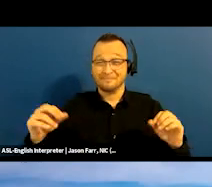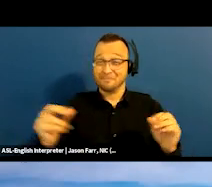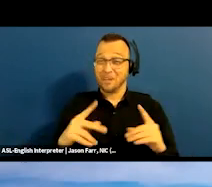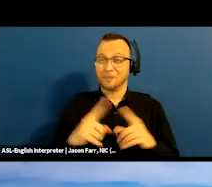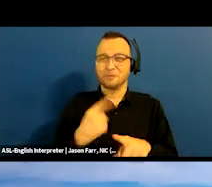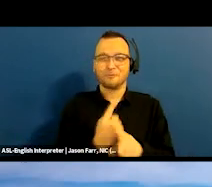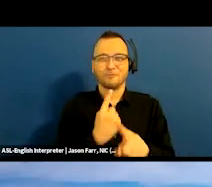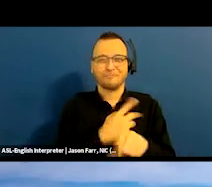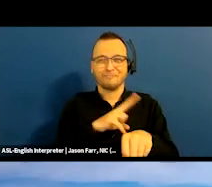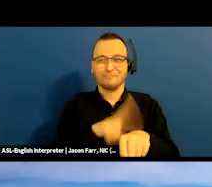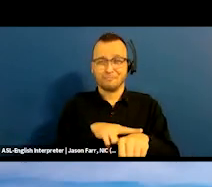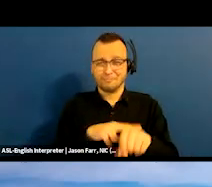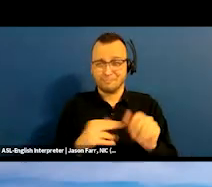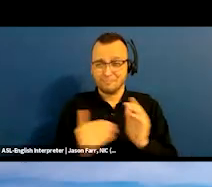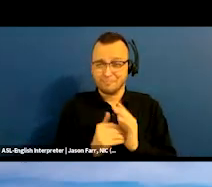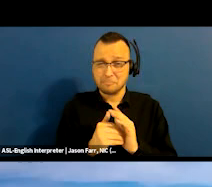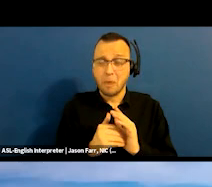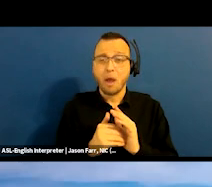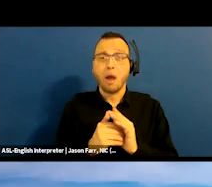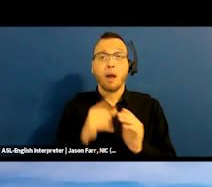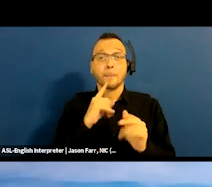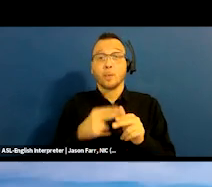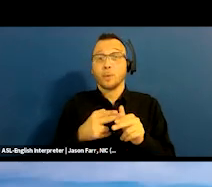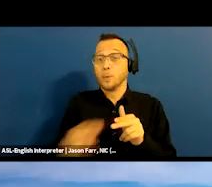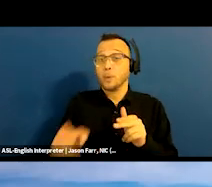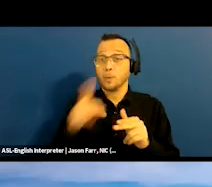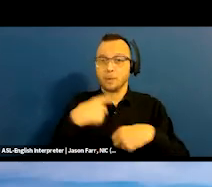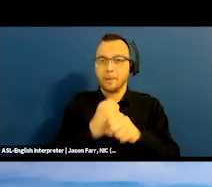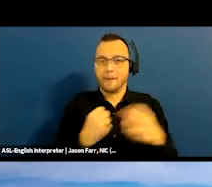and just really settle in feeling the earth underneath you.